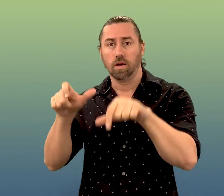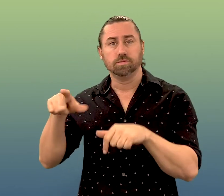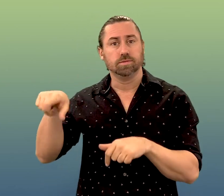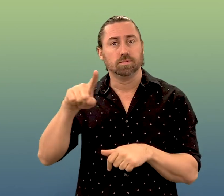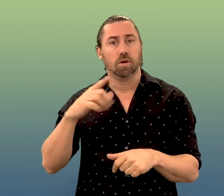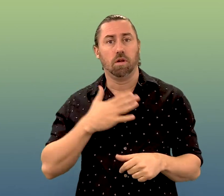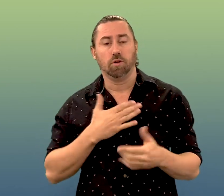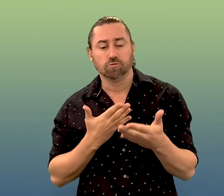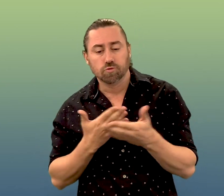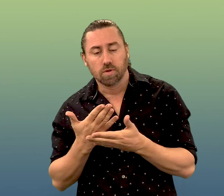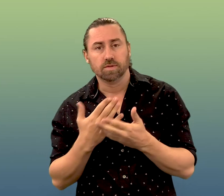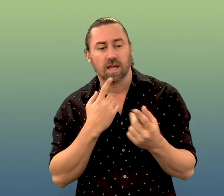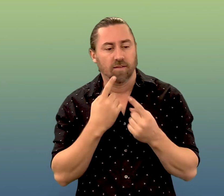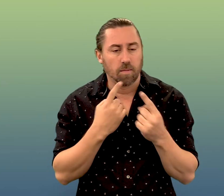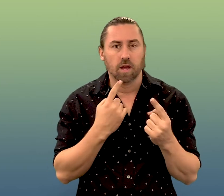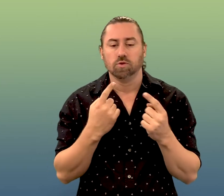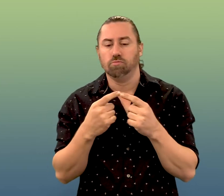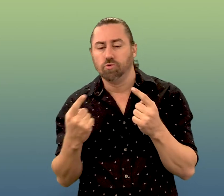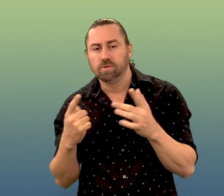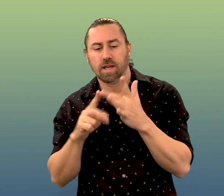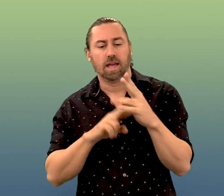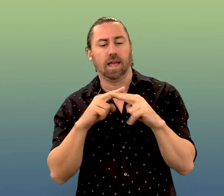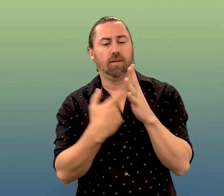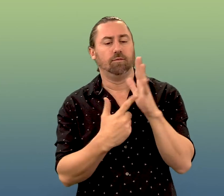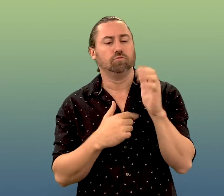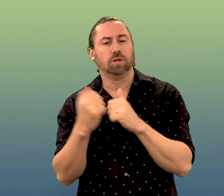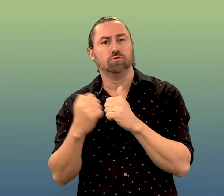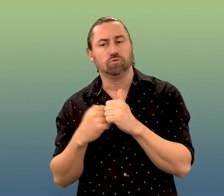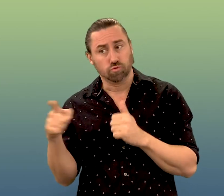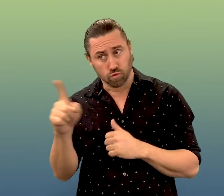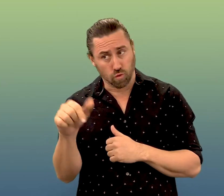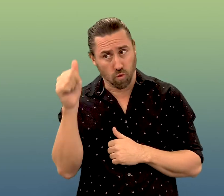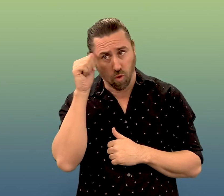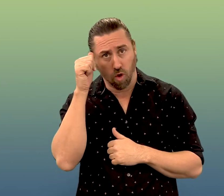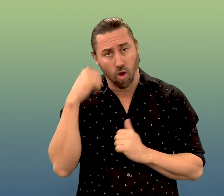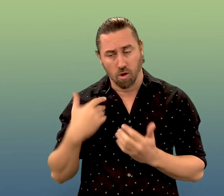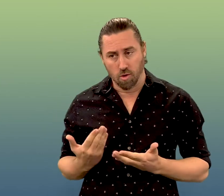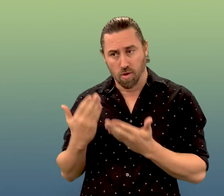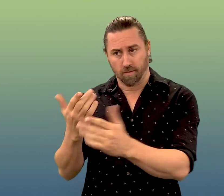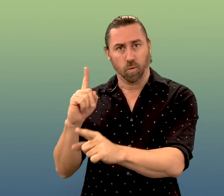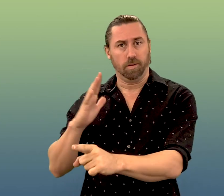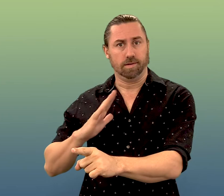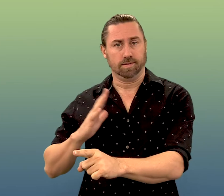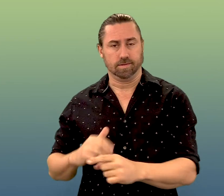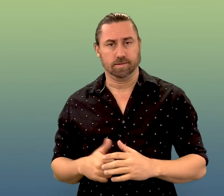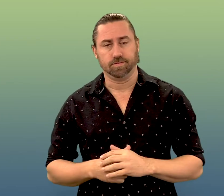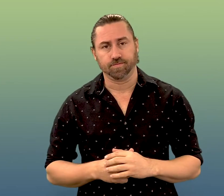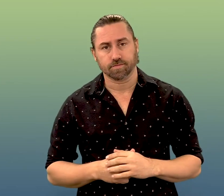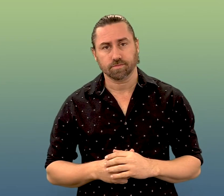Customers who use our services, information,products and infrastructure should feel confident that we are meeting their needs.